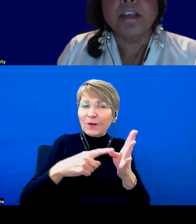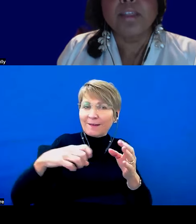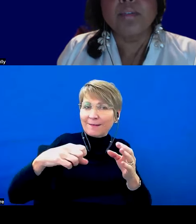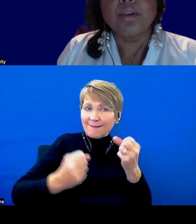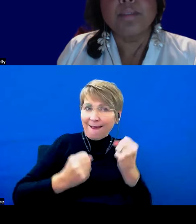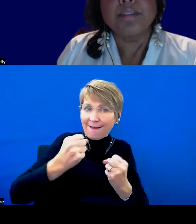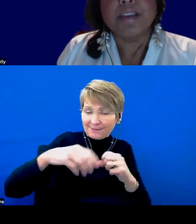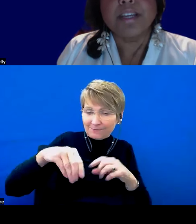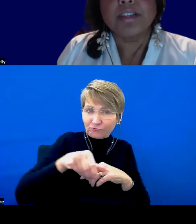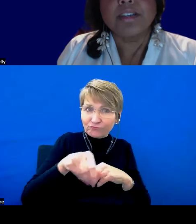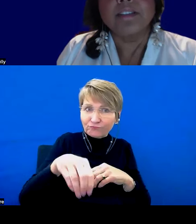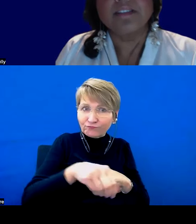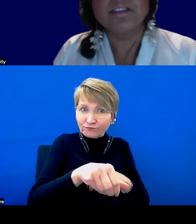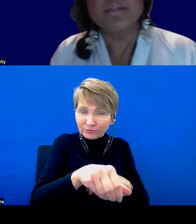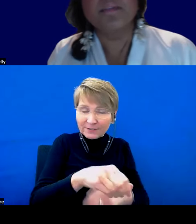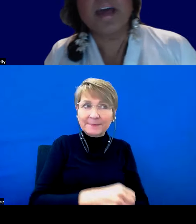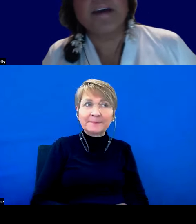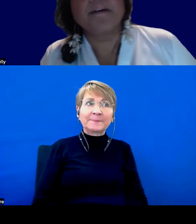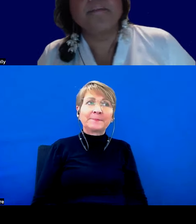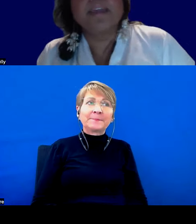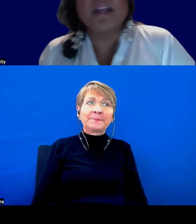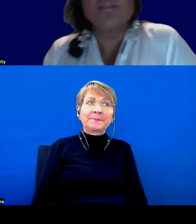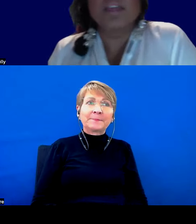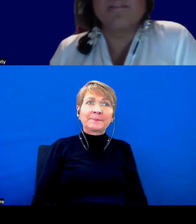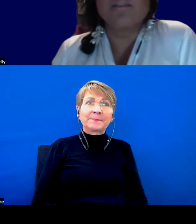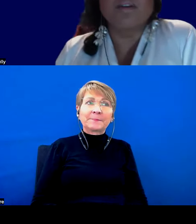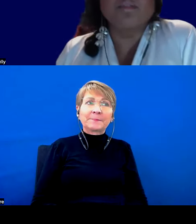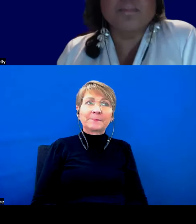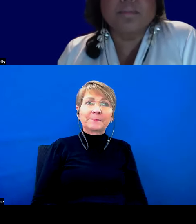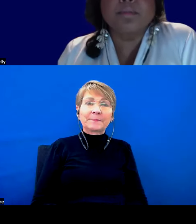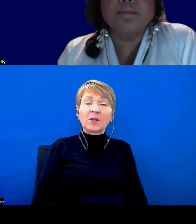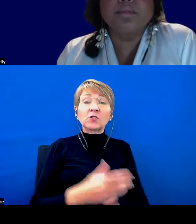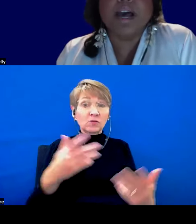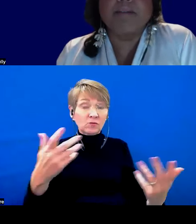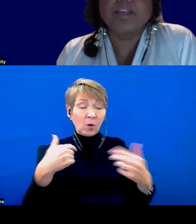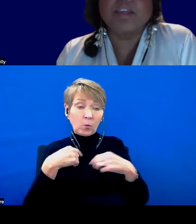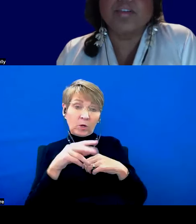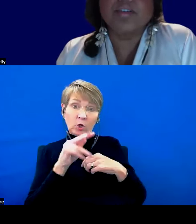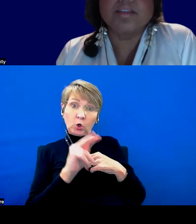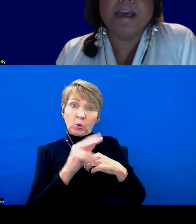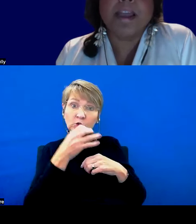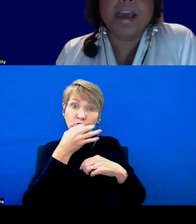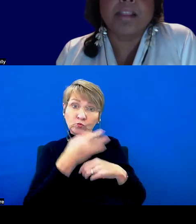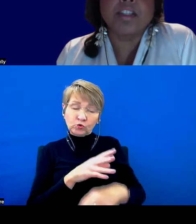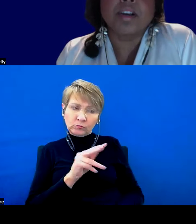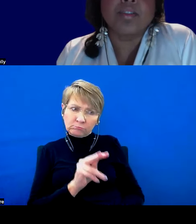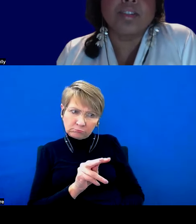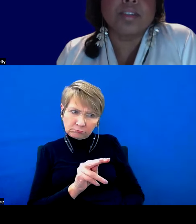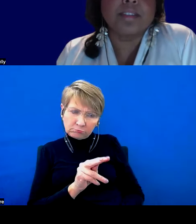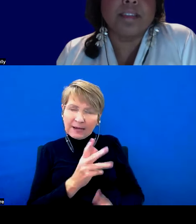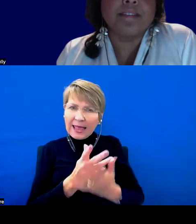Through observations, we are looking for multiple cues about how the child uses their vision